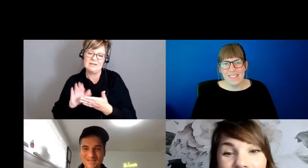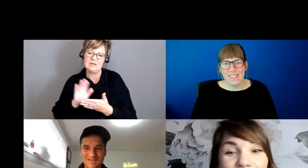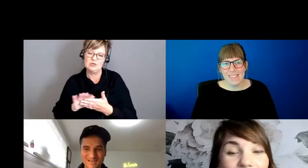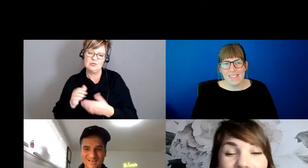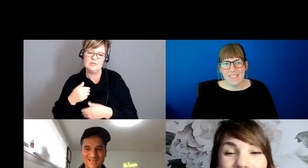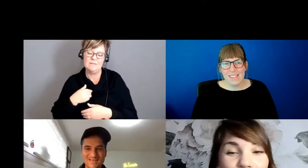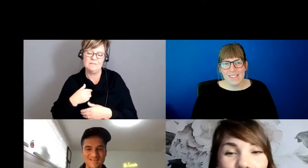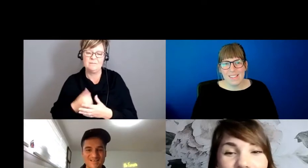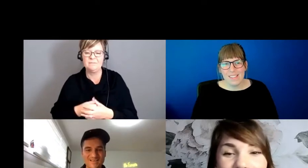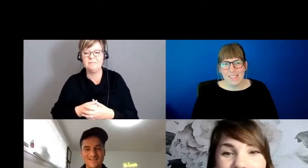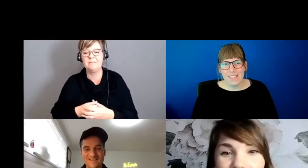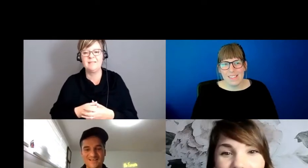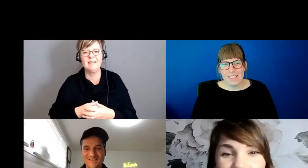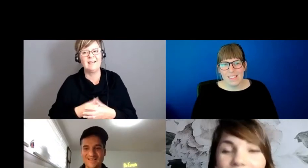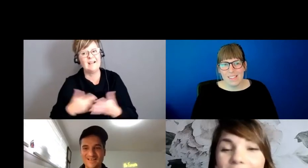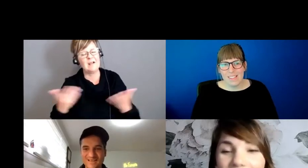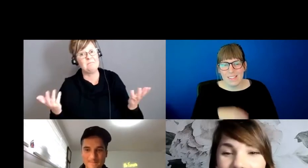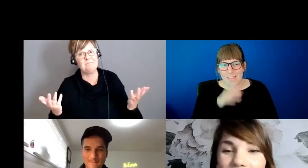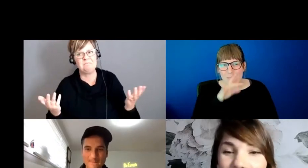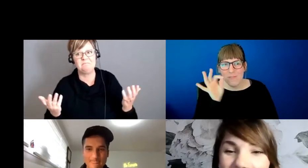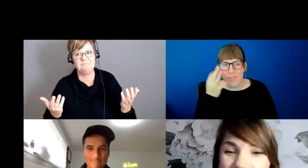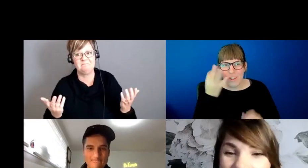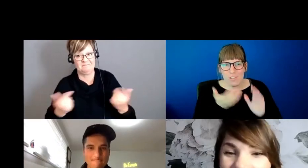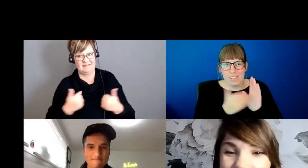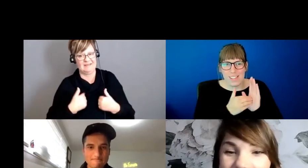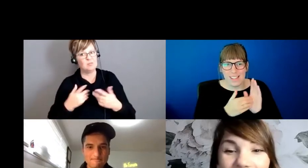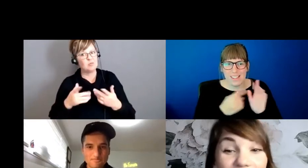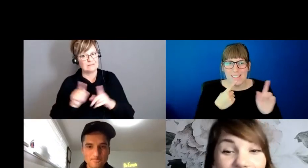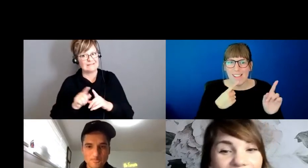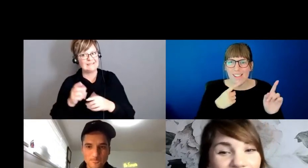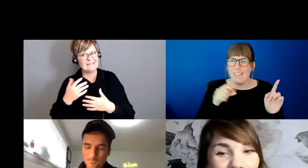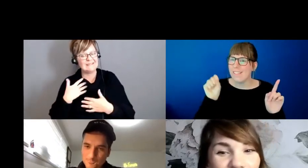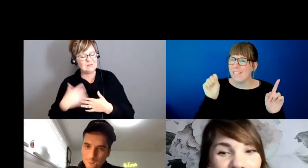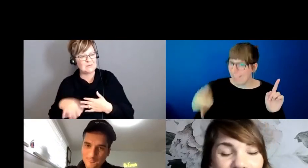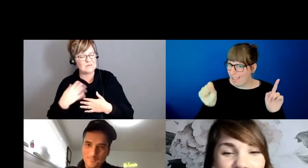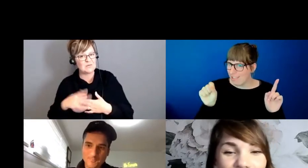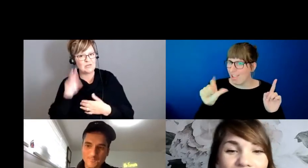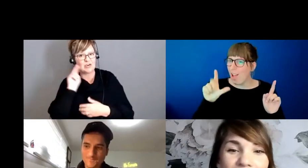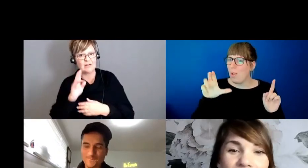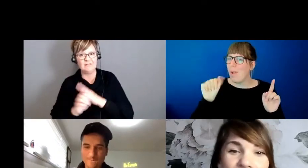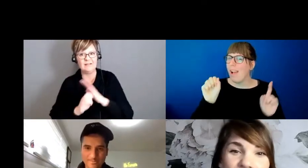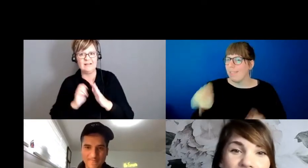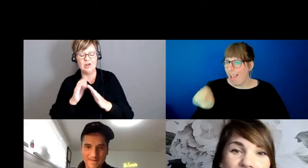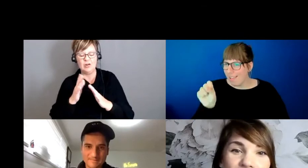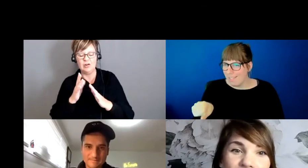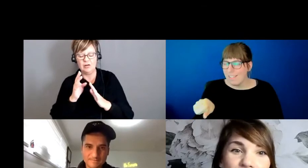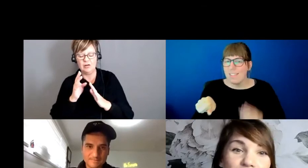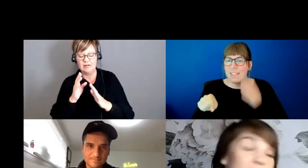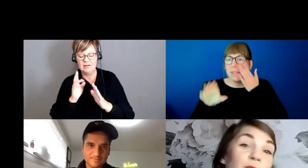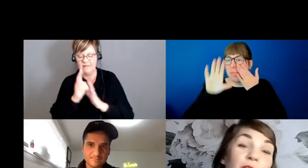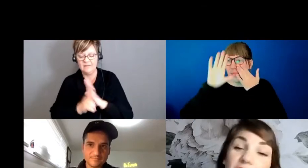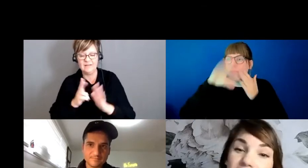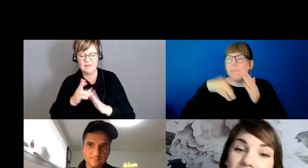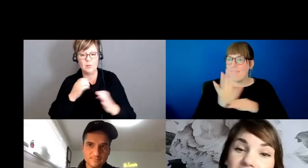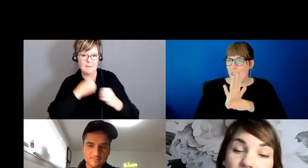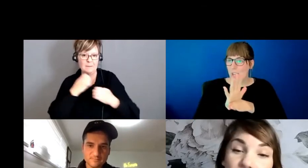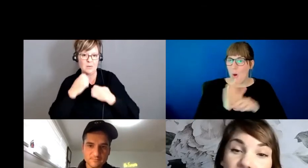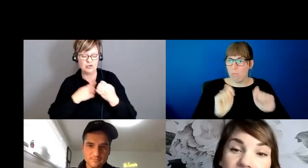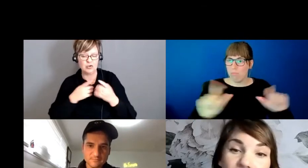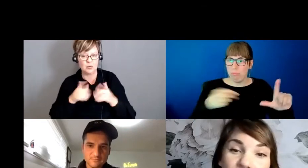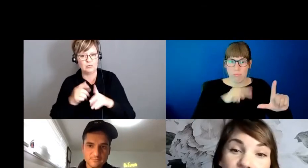YES, LUCA. YES, LUCA, I ALSO WATCHED THIS VIDEO, AND I'M ALSO GETTING EMOTIONAL EVERY